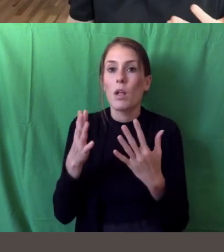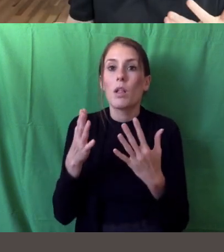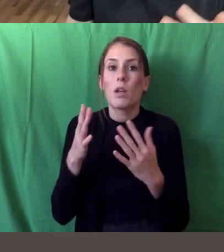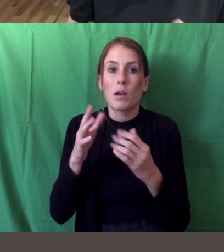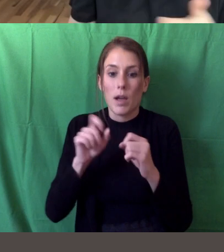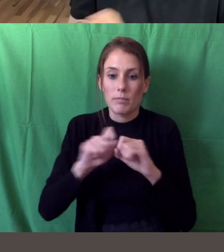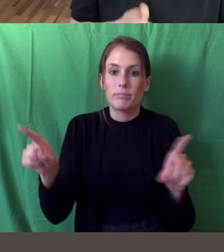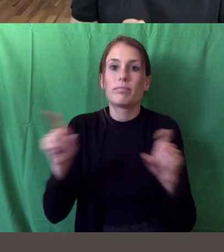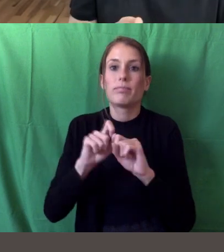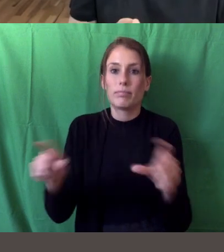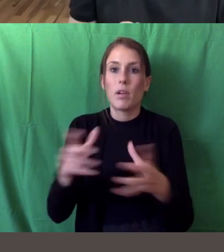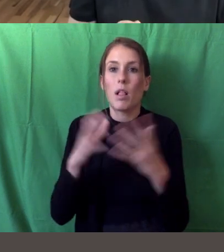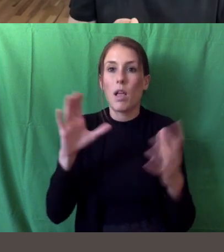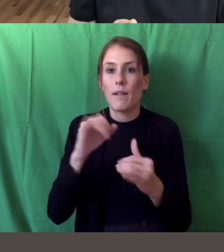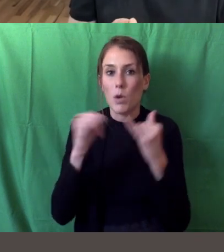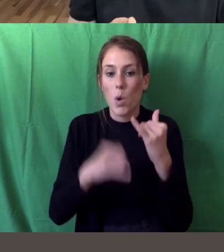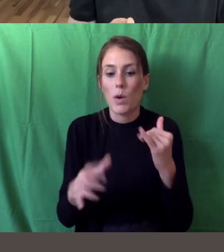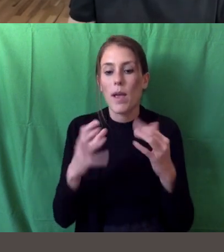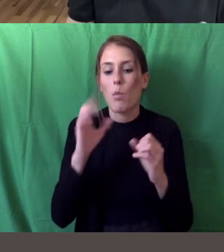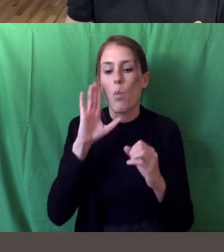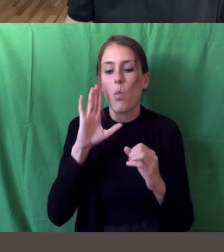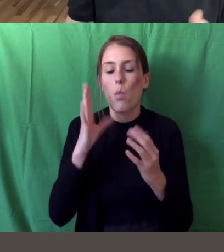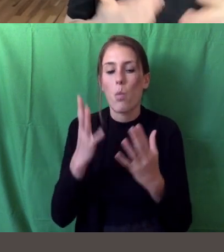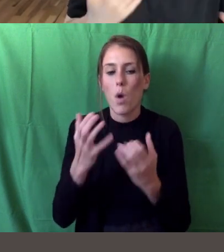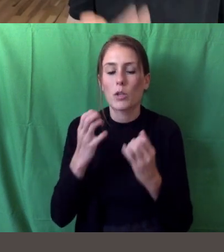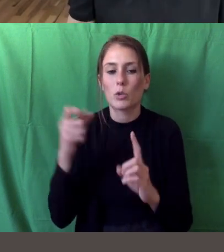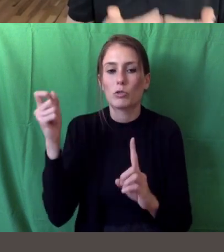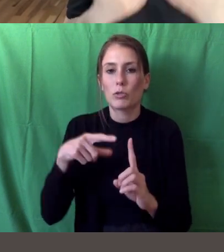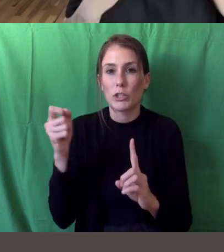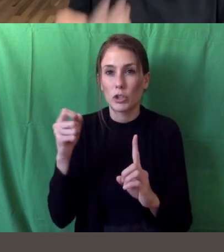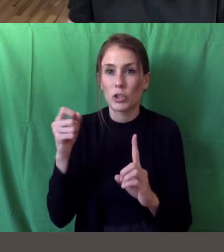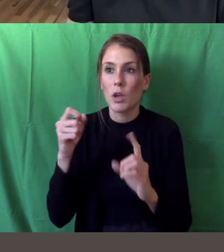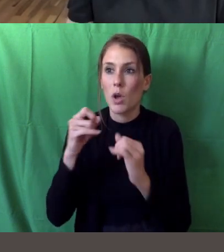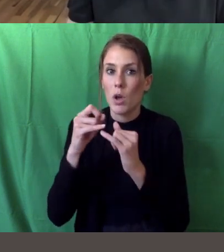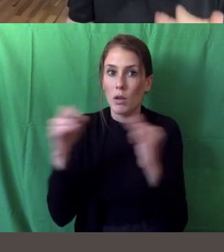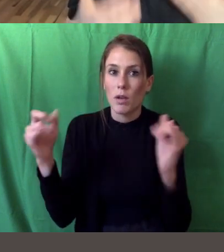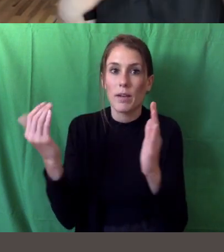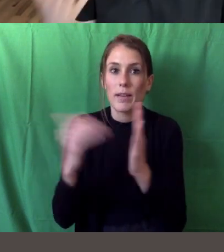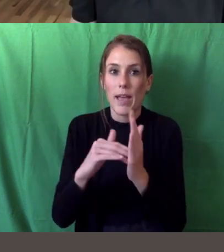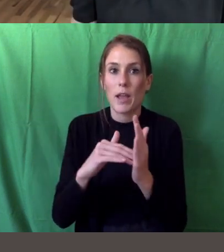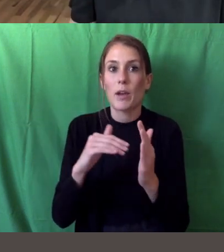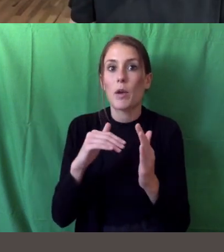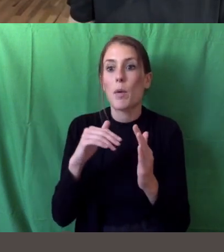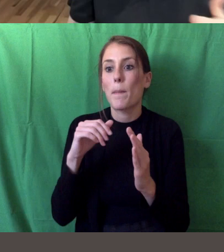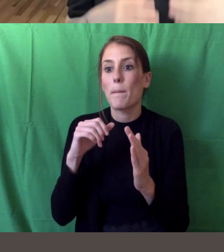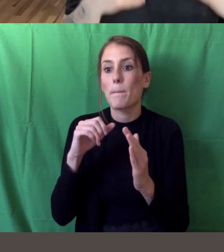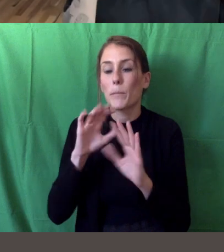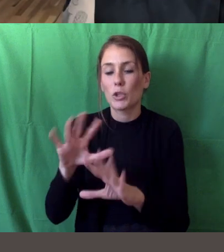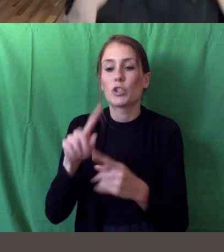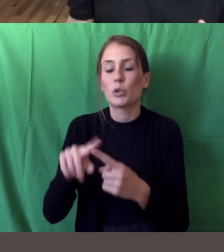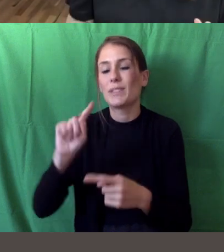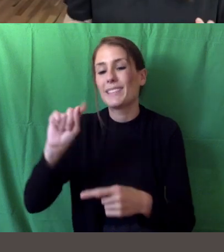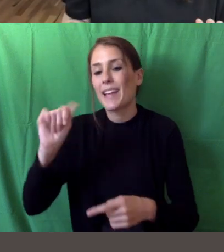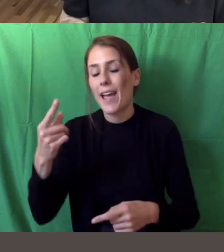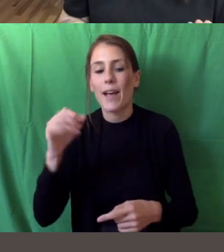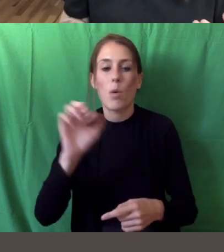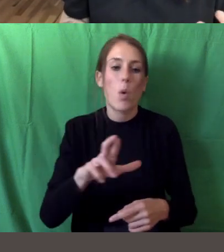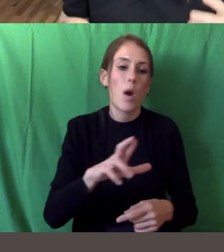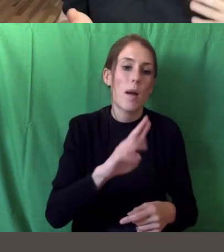and wanting to re-trigger deployments based off of a new tag or push to main branch, something like that. We can do that with azd.